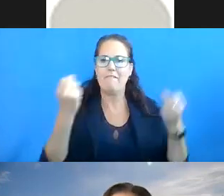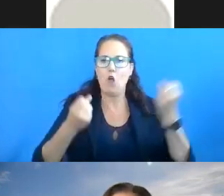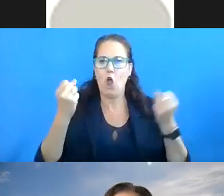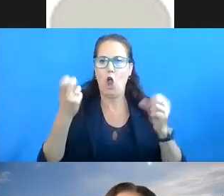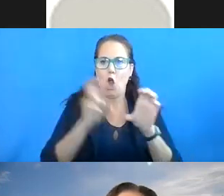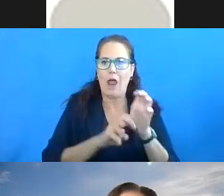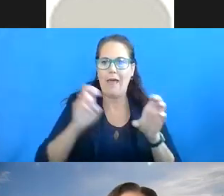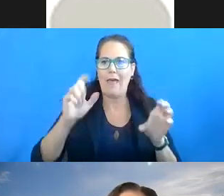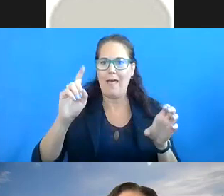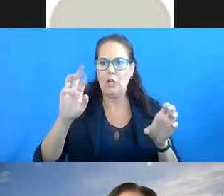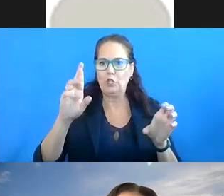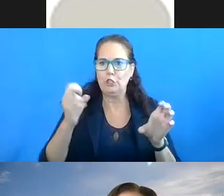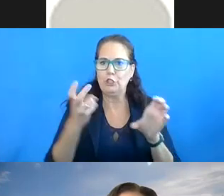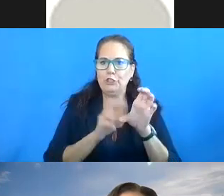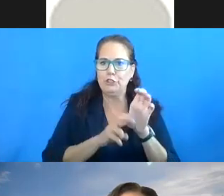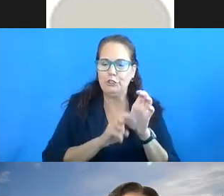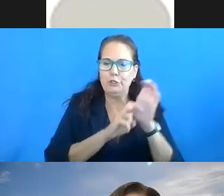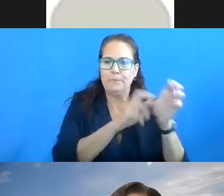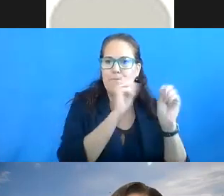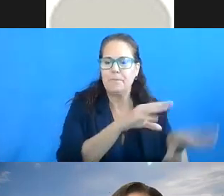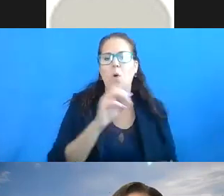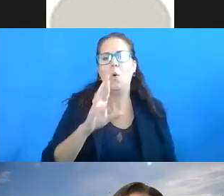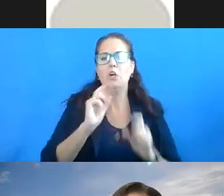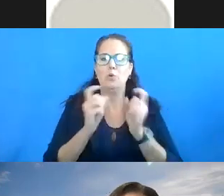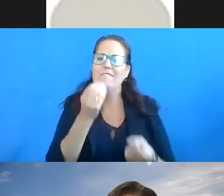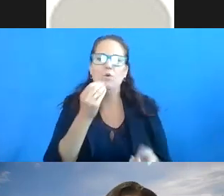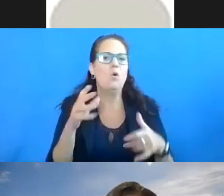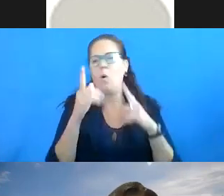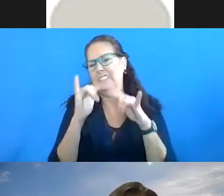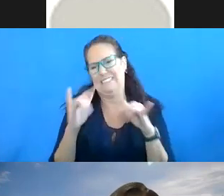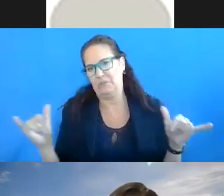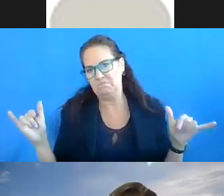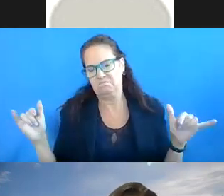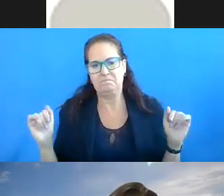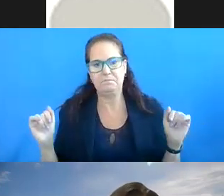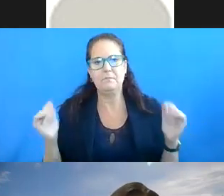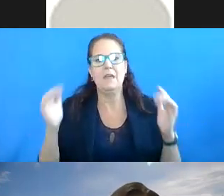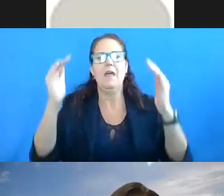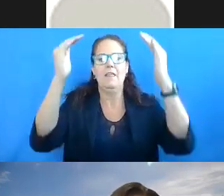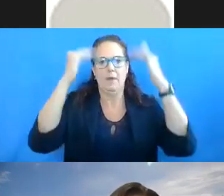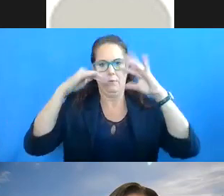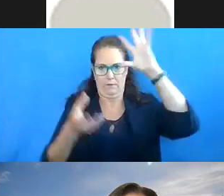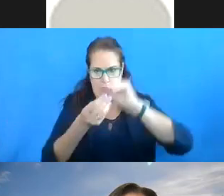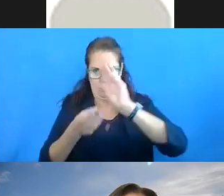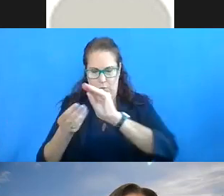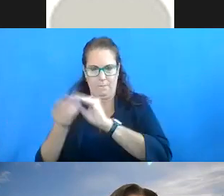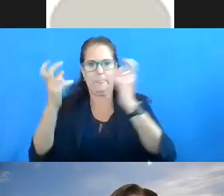willing to donate food towards your meals etc. And then we go down to the next part where it says